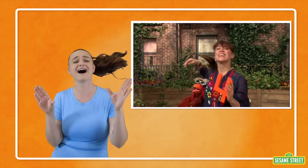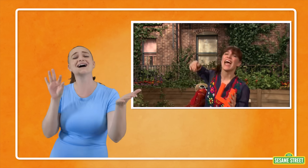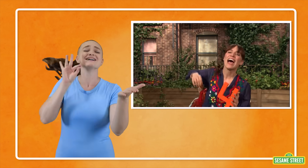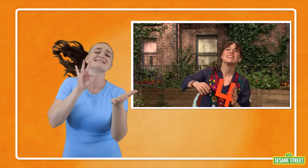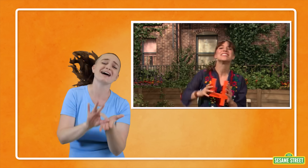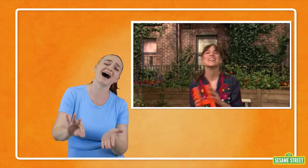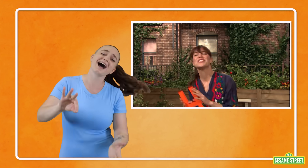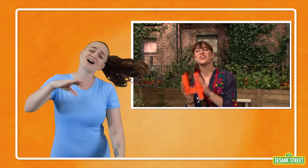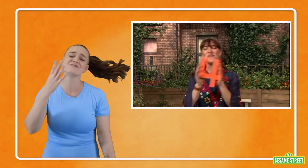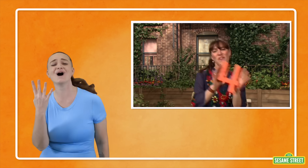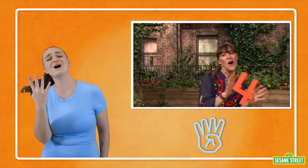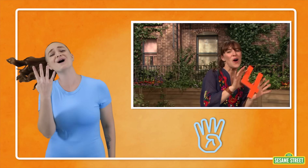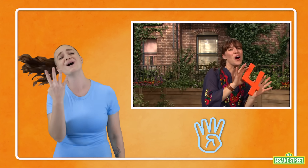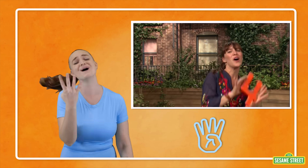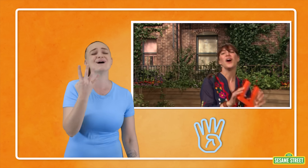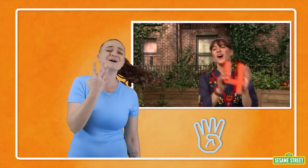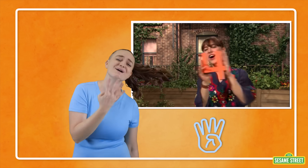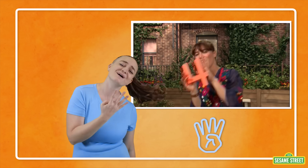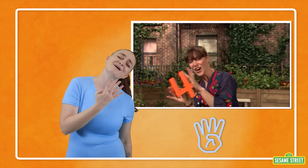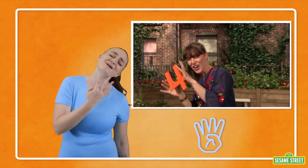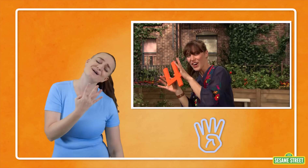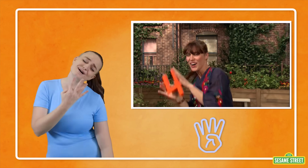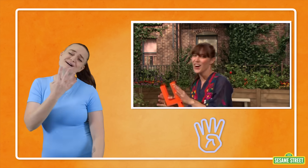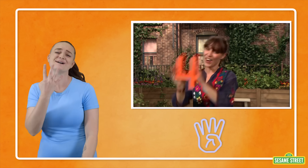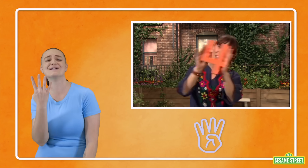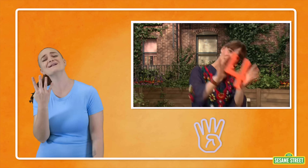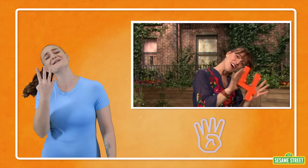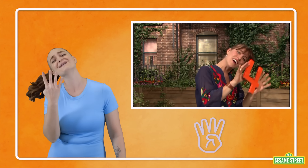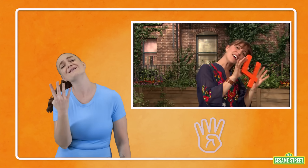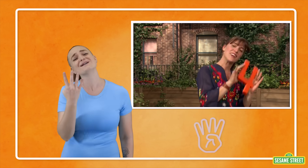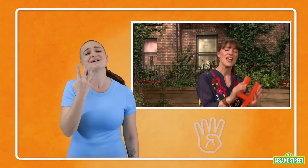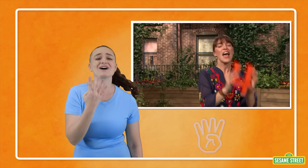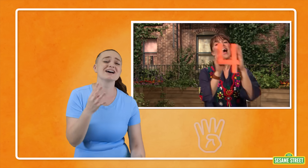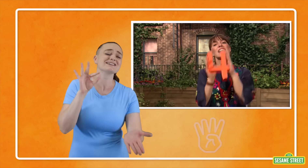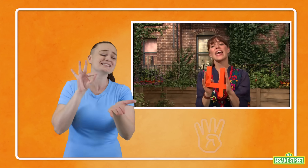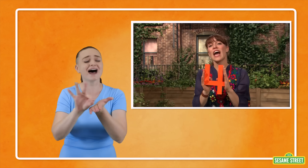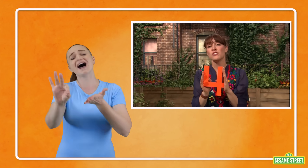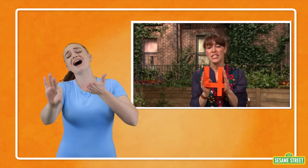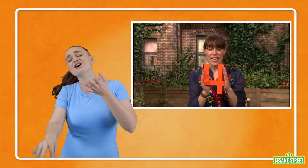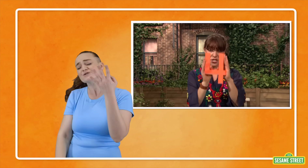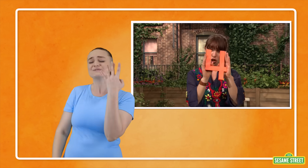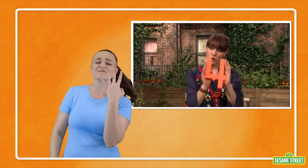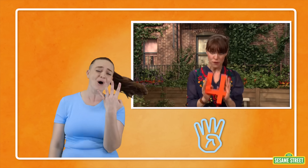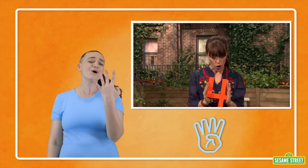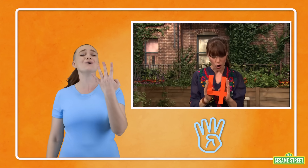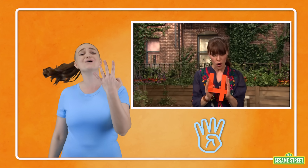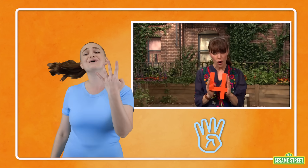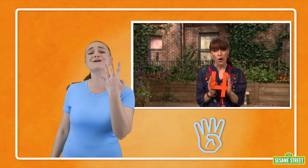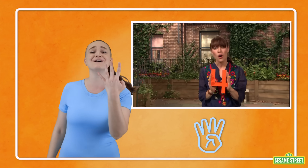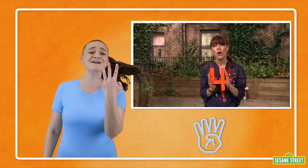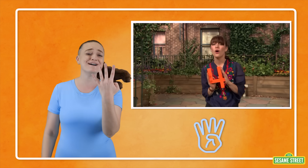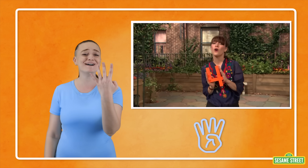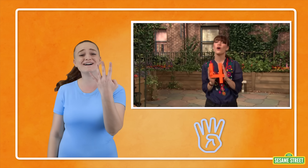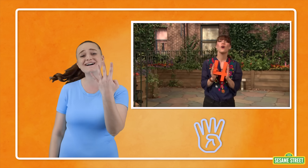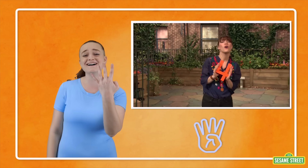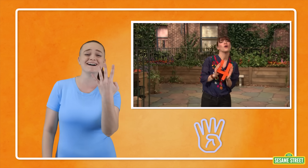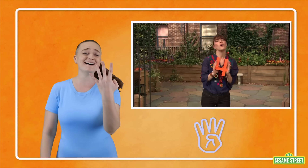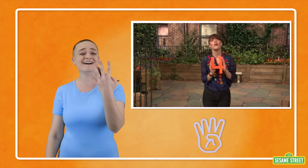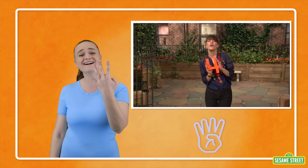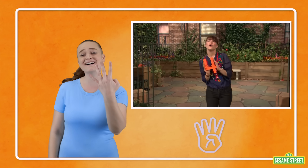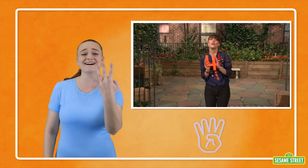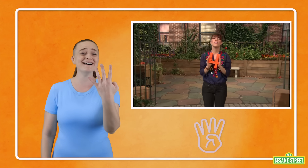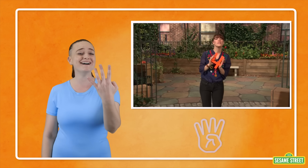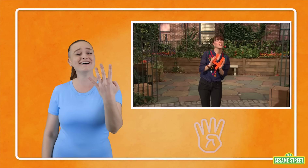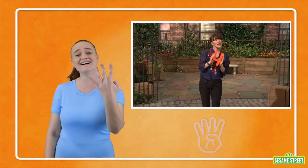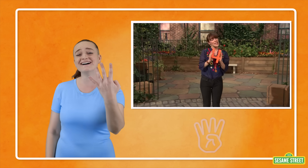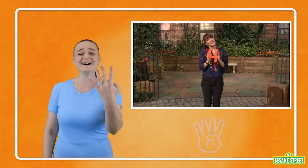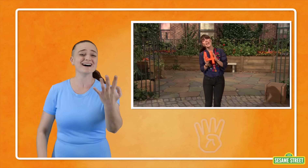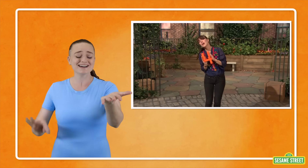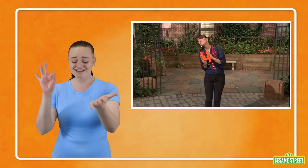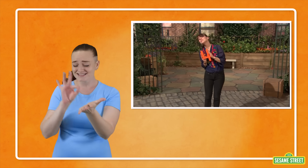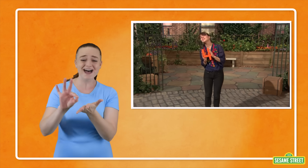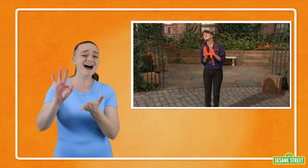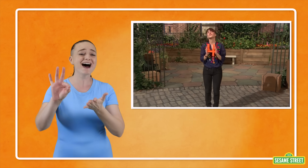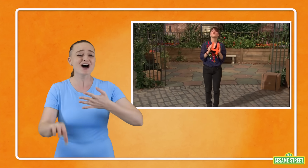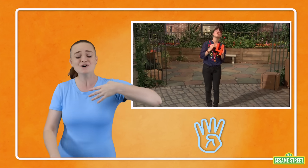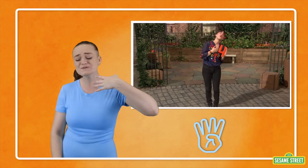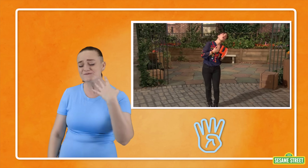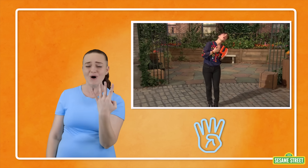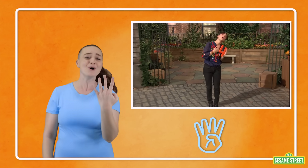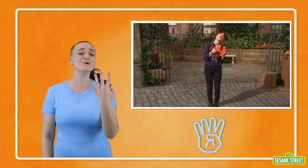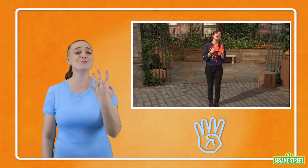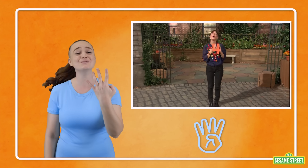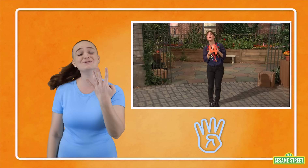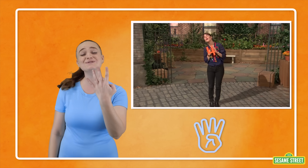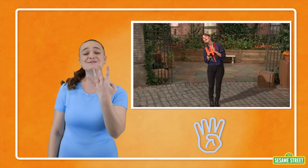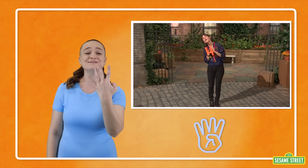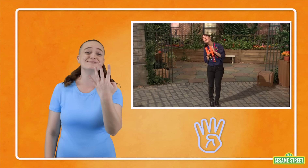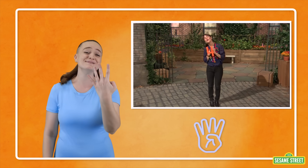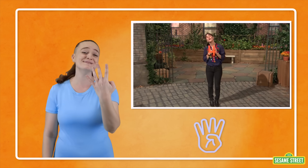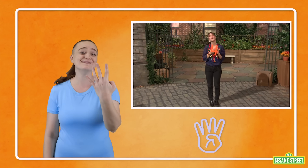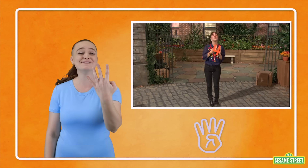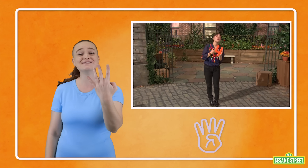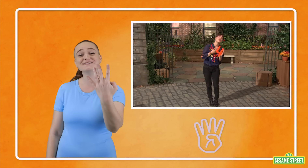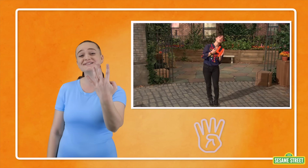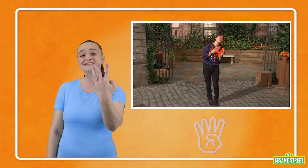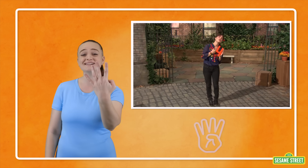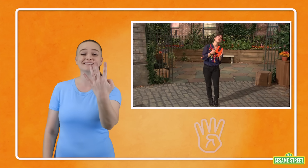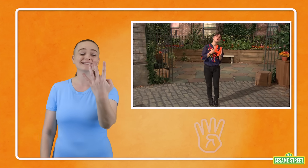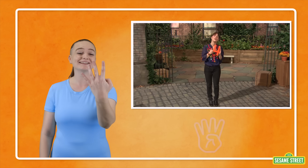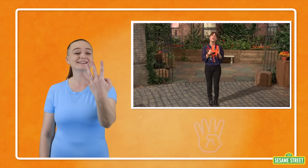Counting to four